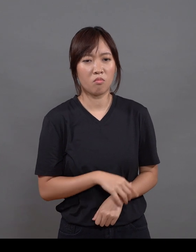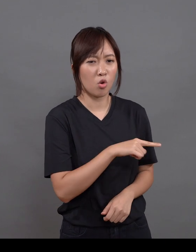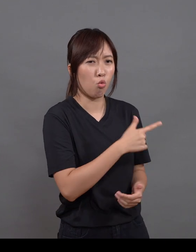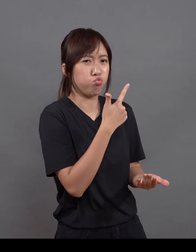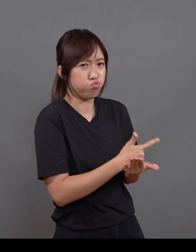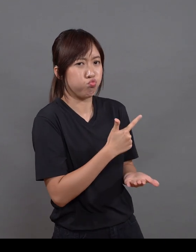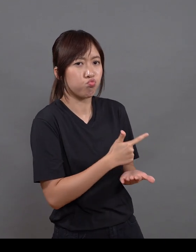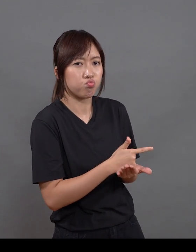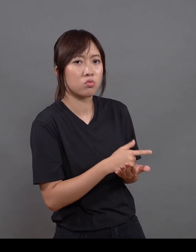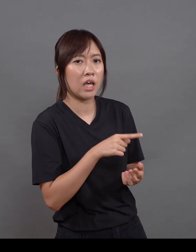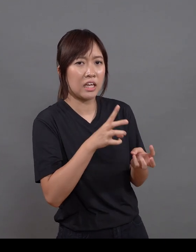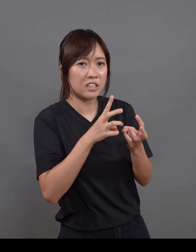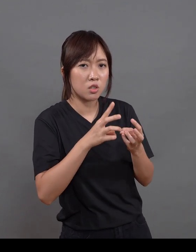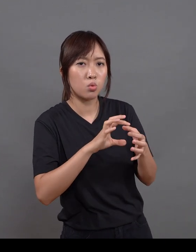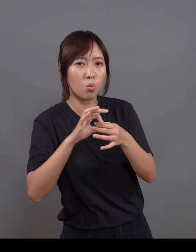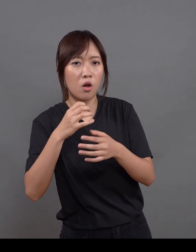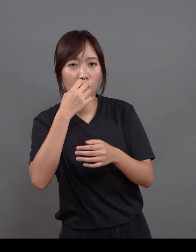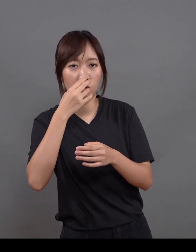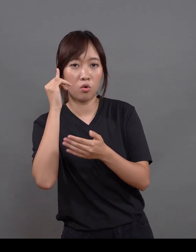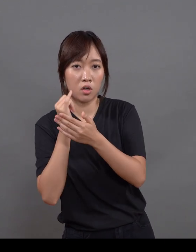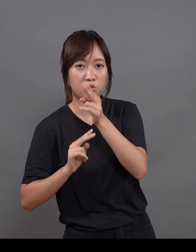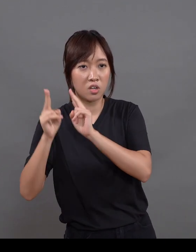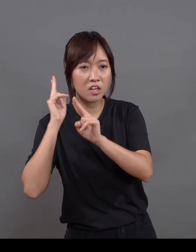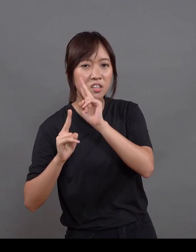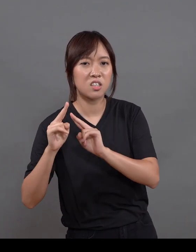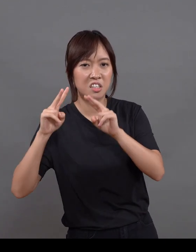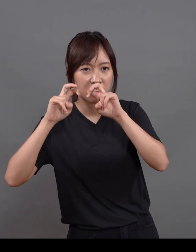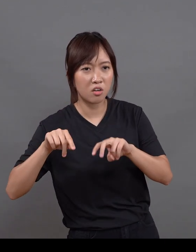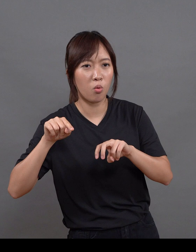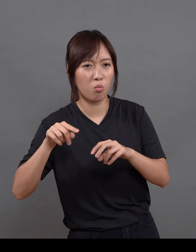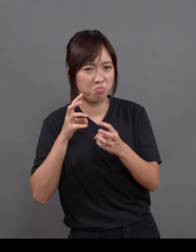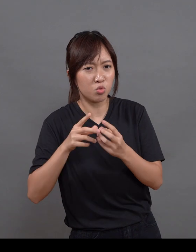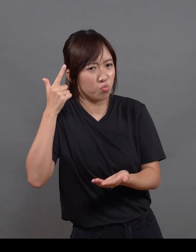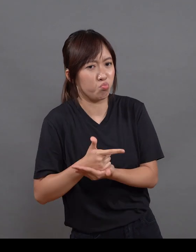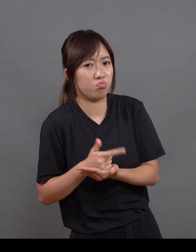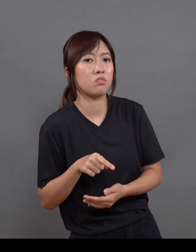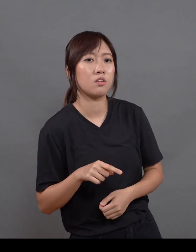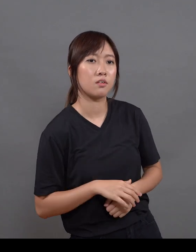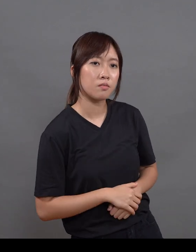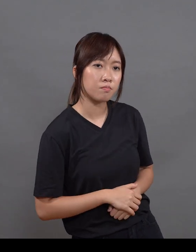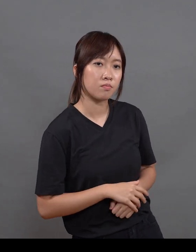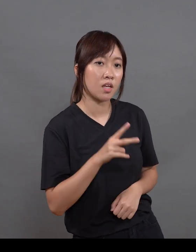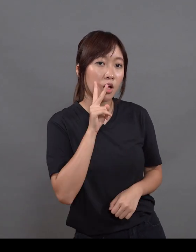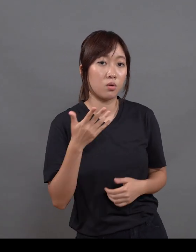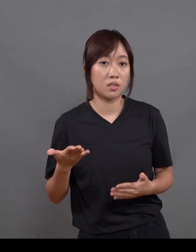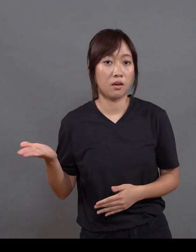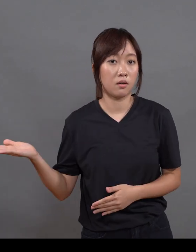Long-term preservation is crucial because these materials are valuable to researchers